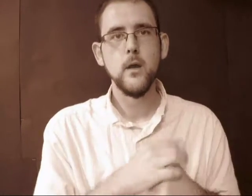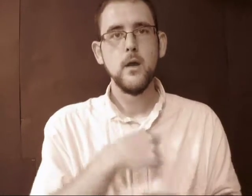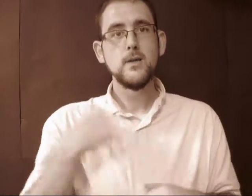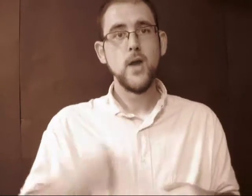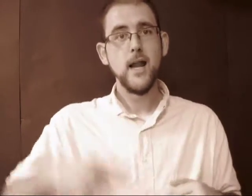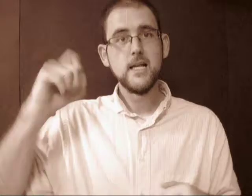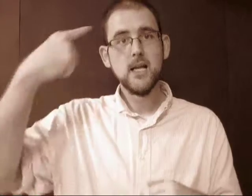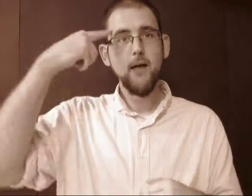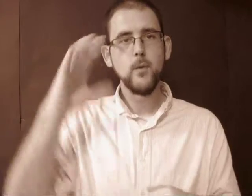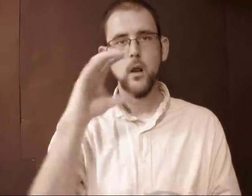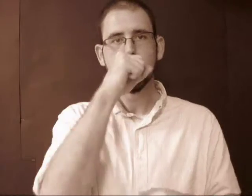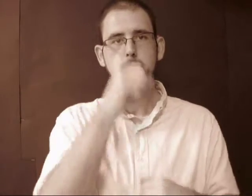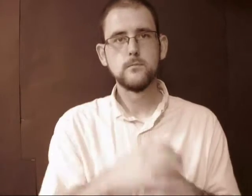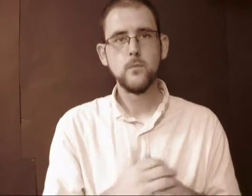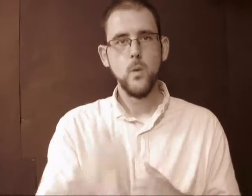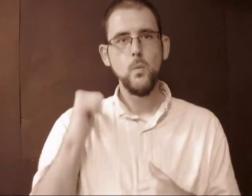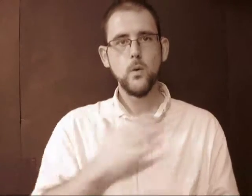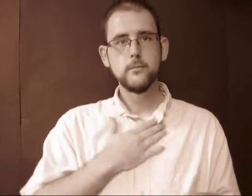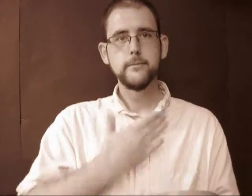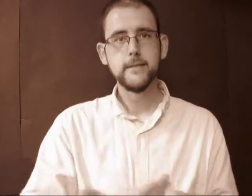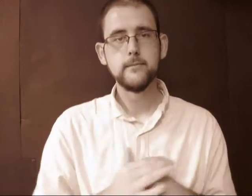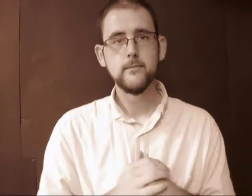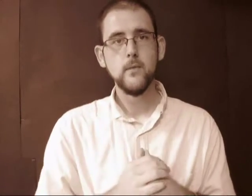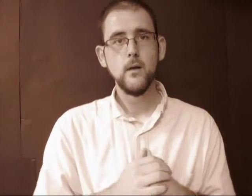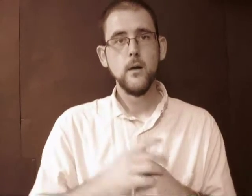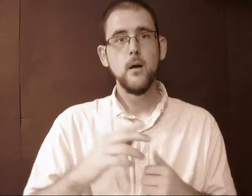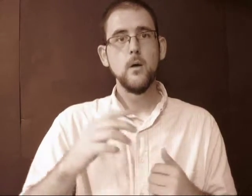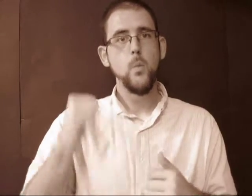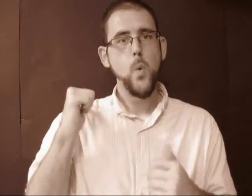The Chinese government knew about it but said nothing.